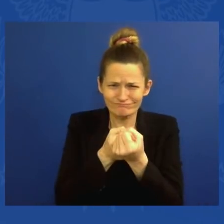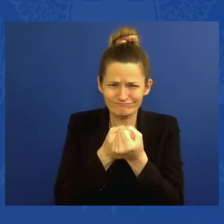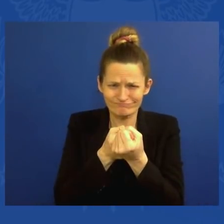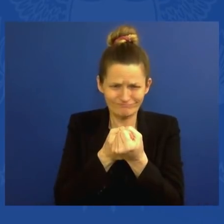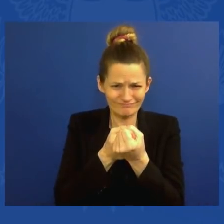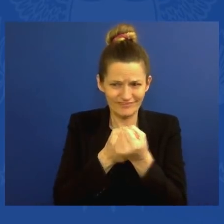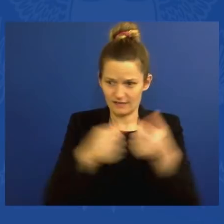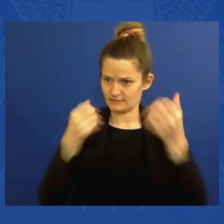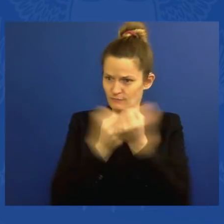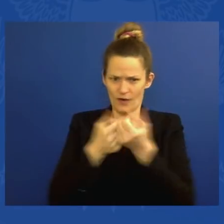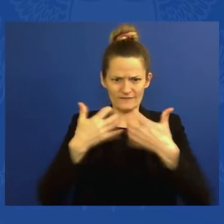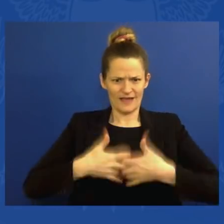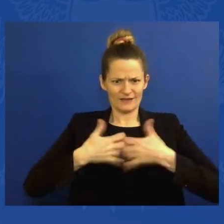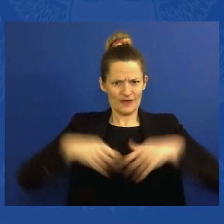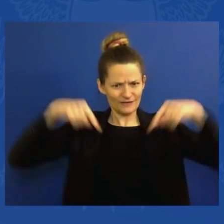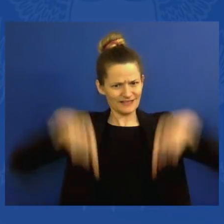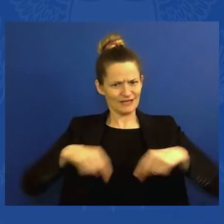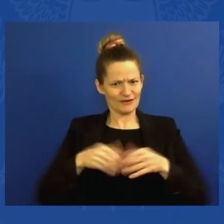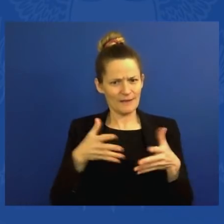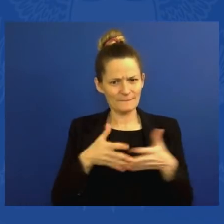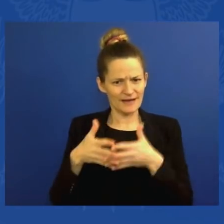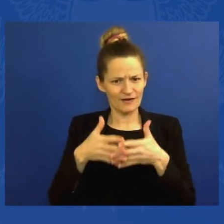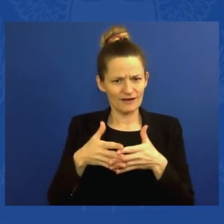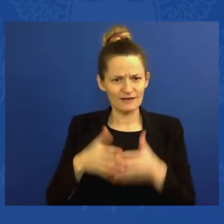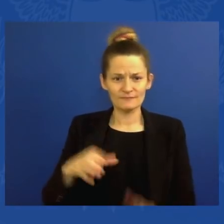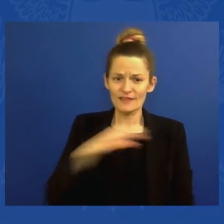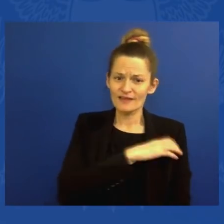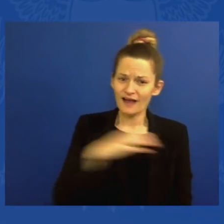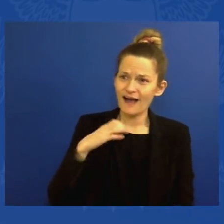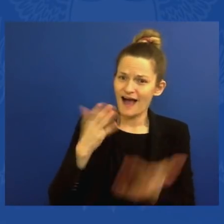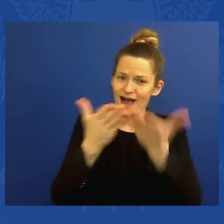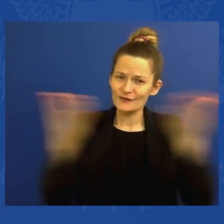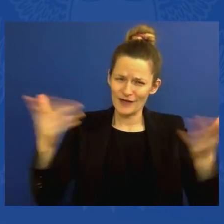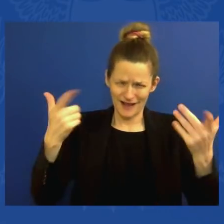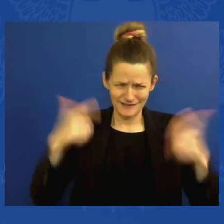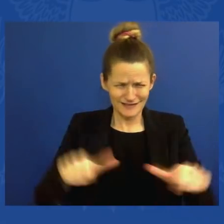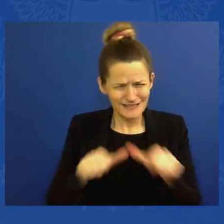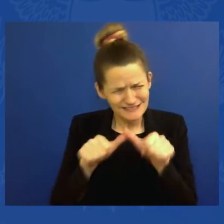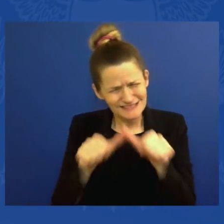Let's continue to work together across the public and private sectors to build this industrial base.